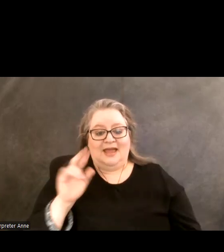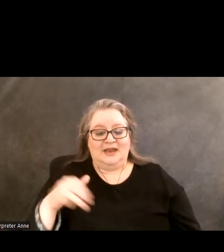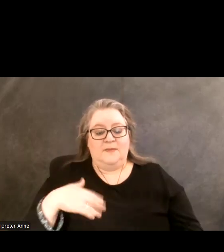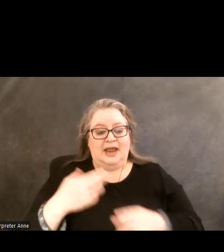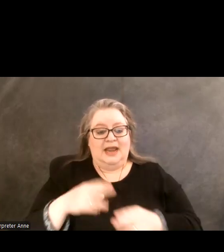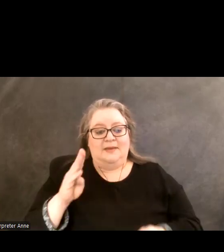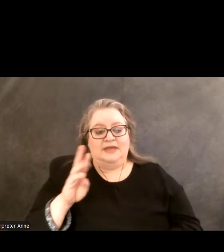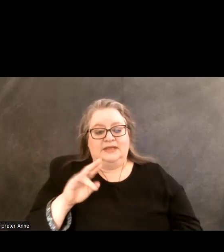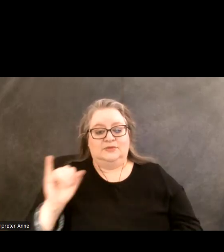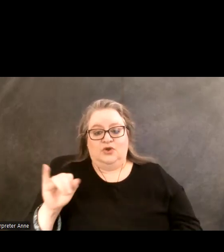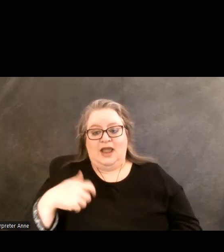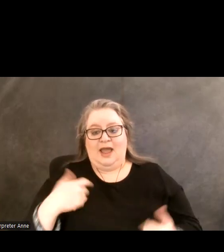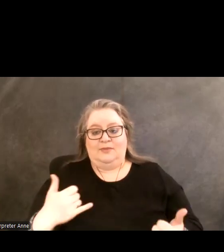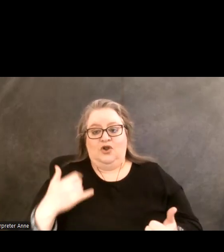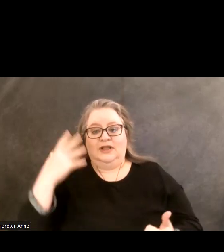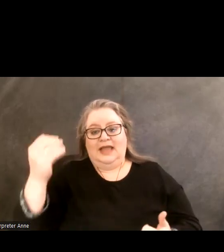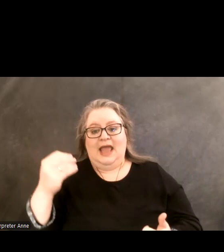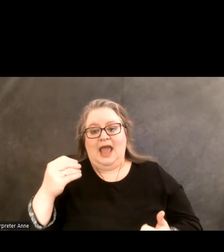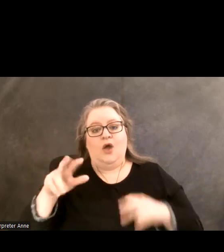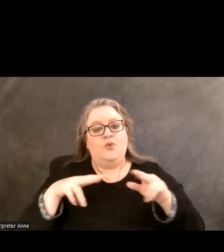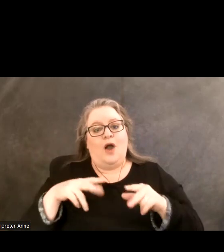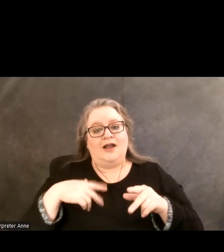I'm currently out walking my dog. So I apologize if there's